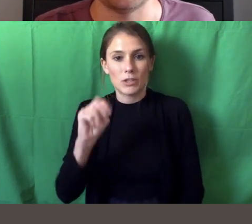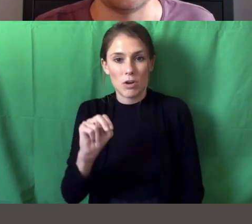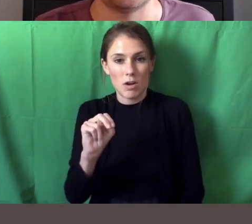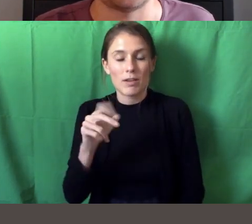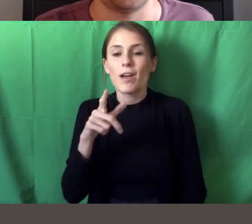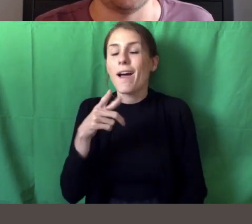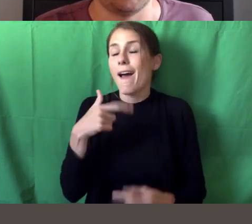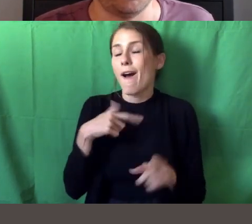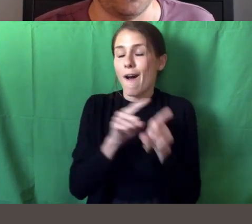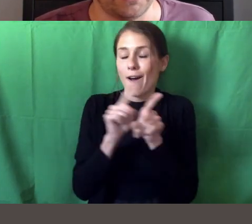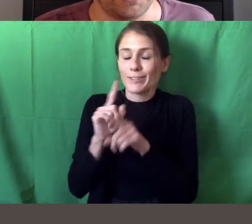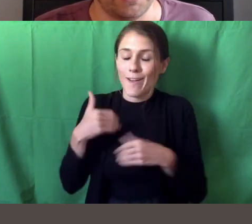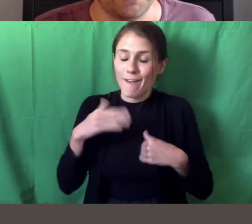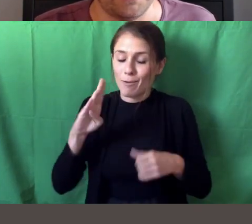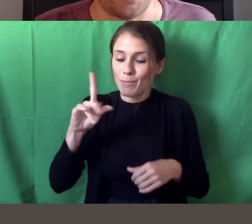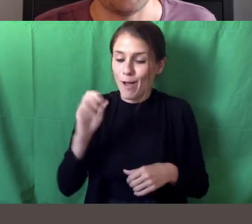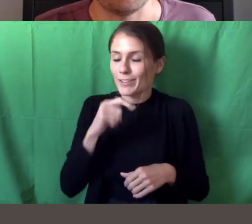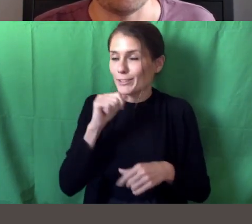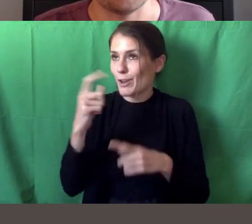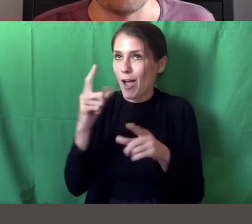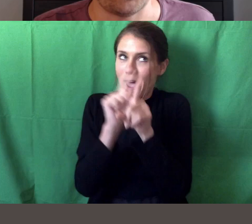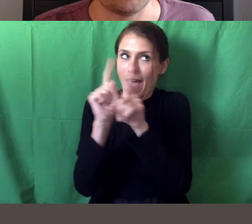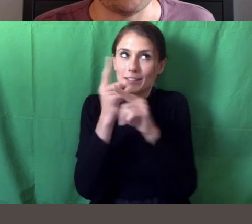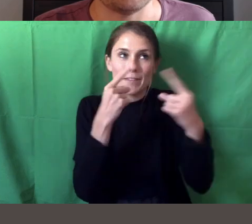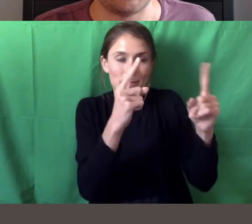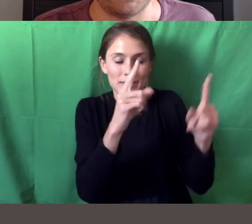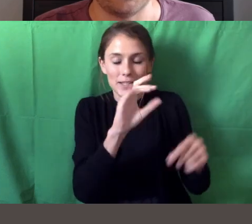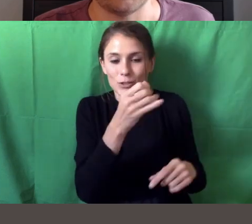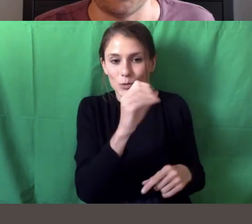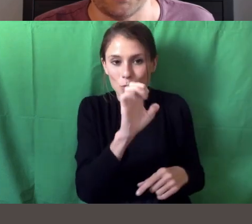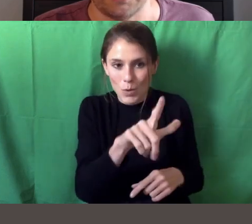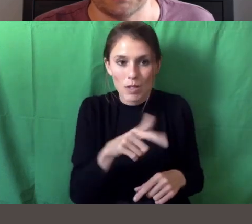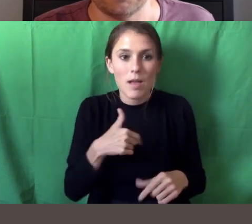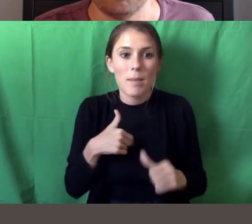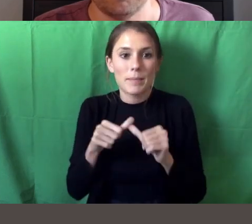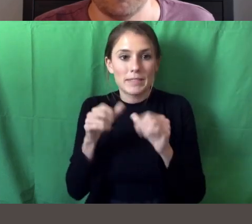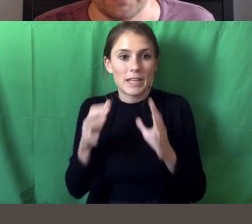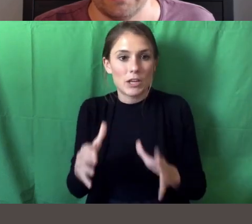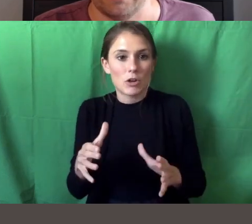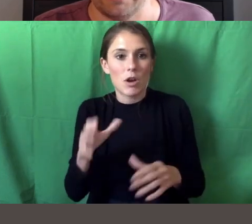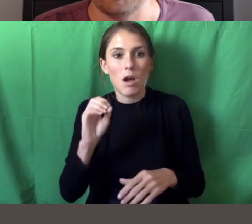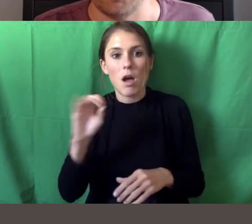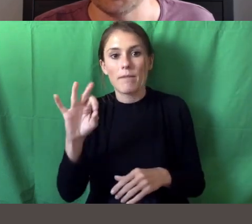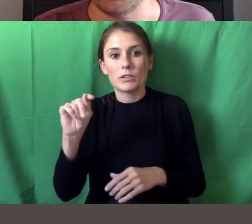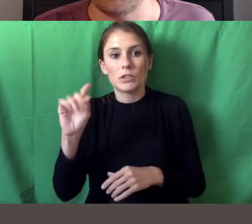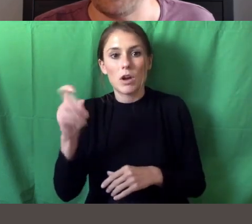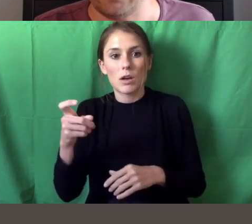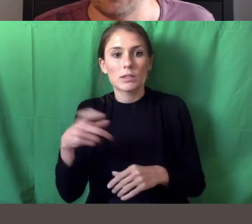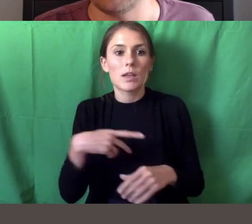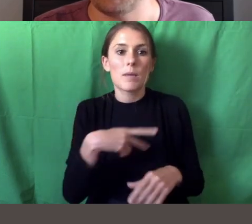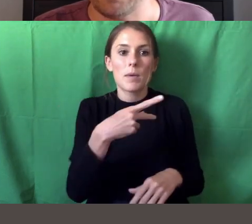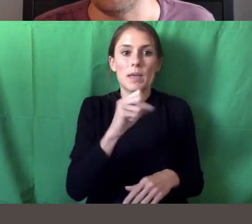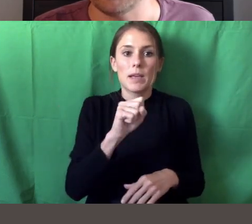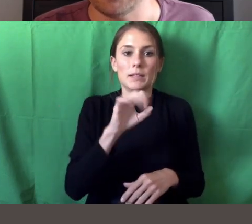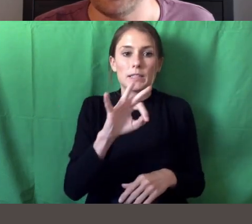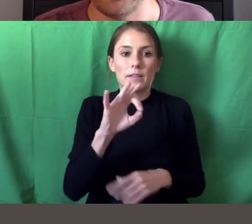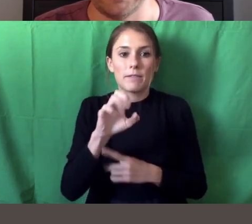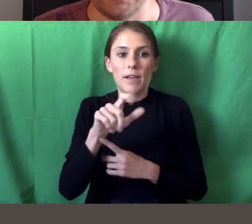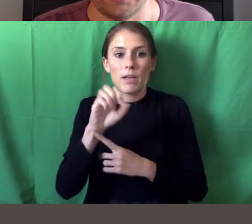have a blog, but it's not as famous as Joel's. I'm one of the maintainers of tox. I'm also